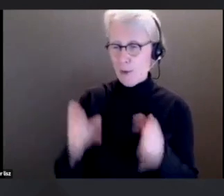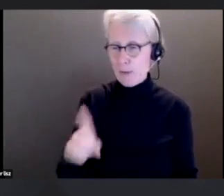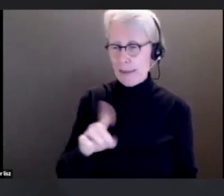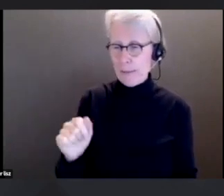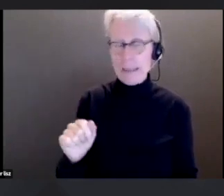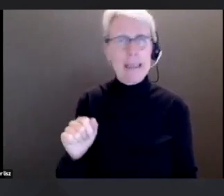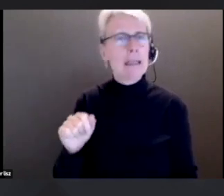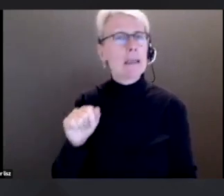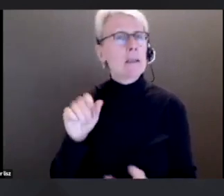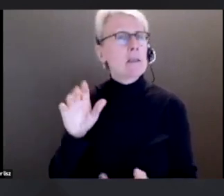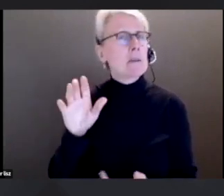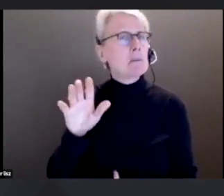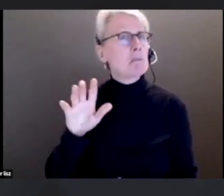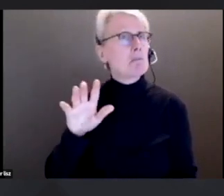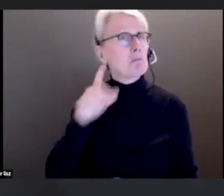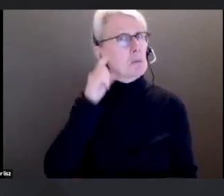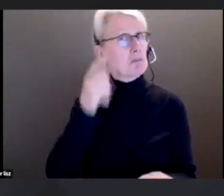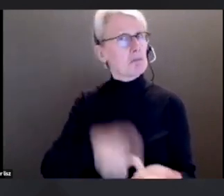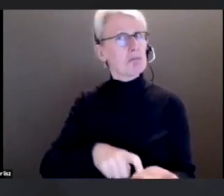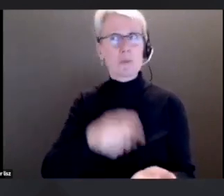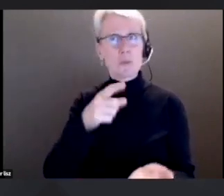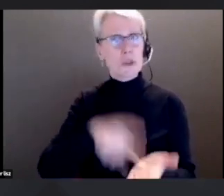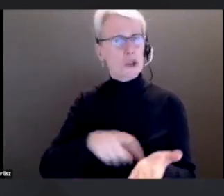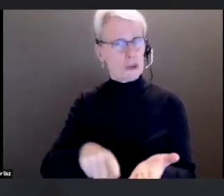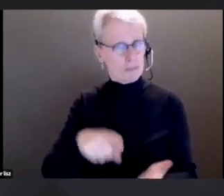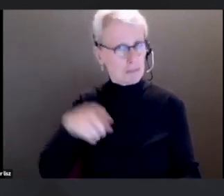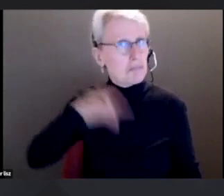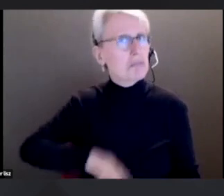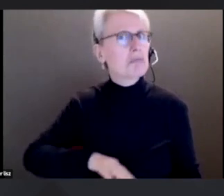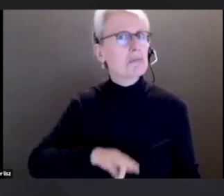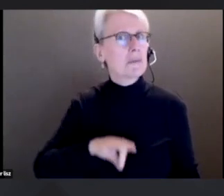No, I am not aware either, but that's a wonderful question.